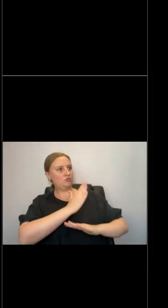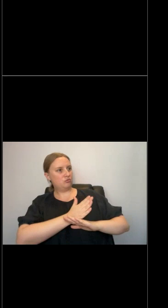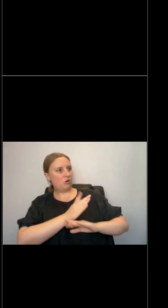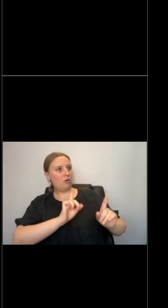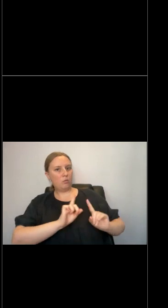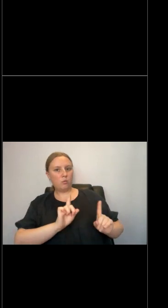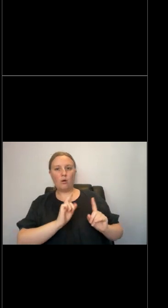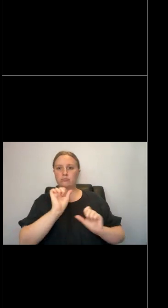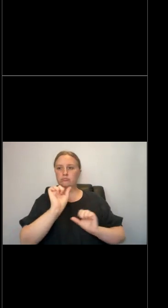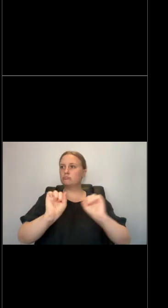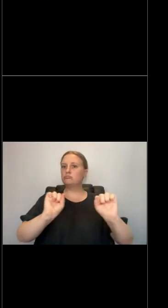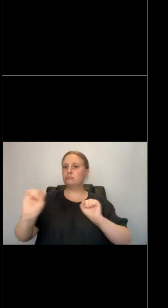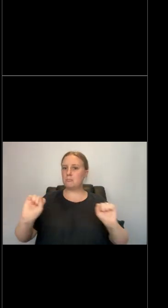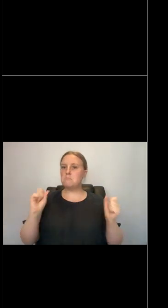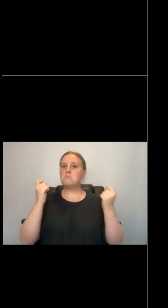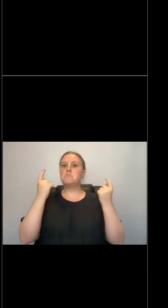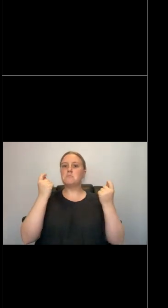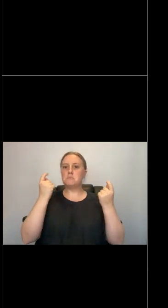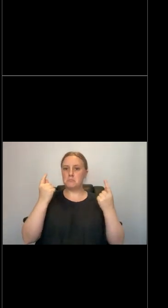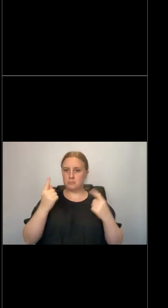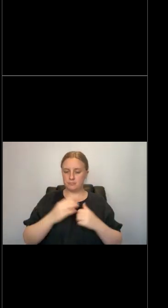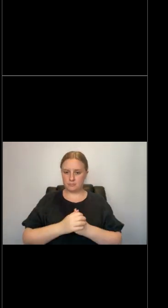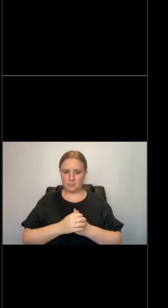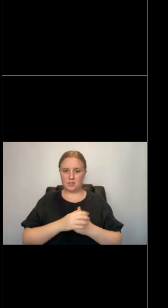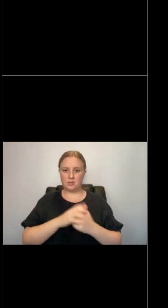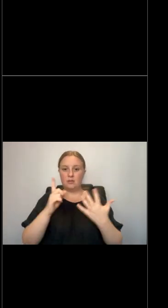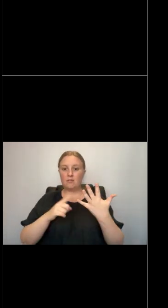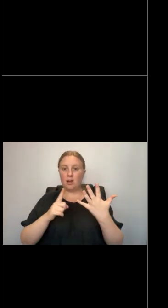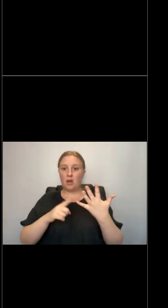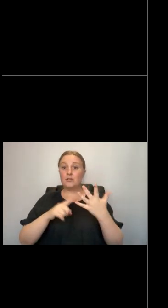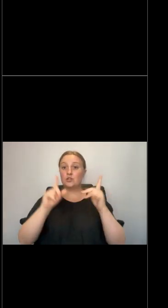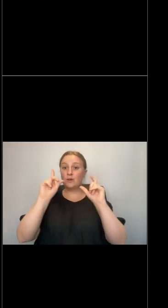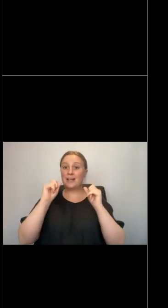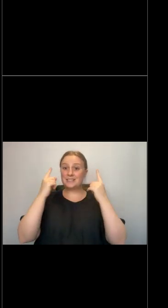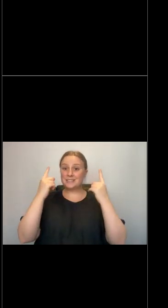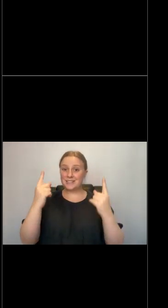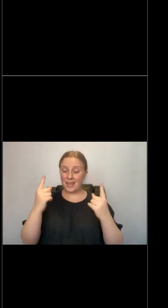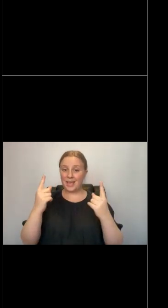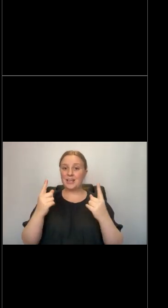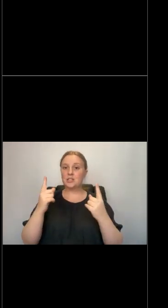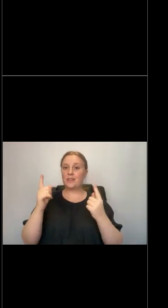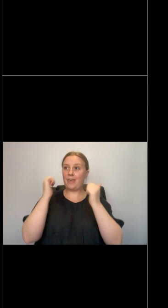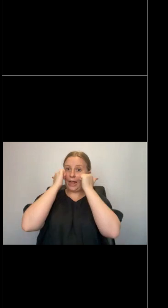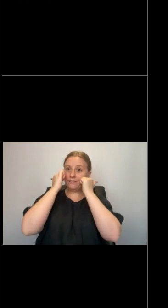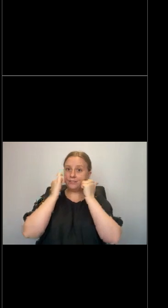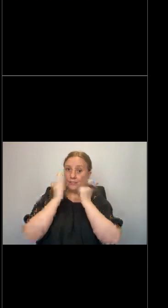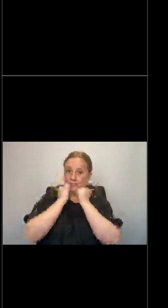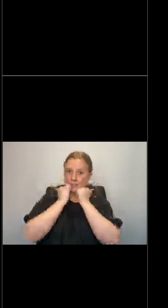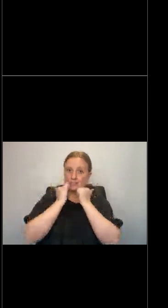the substantial effect of the evidence that might be given. So effectively, the accused person needs to understand